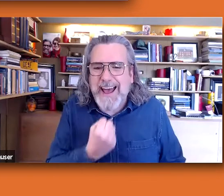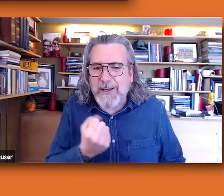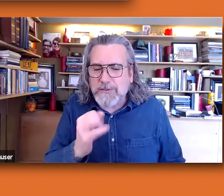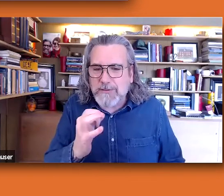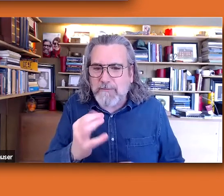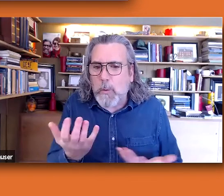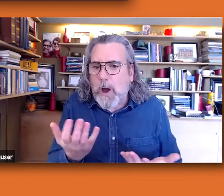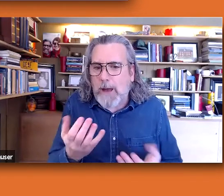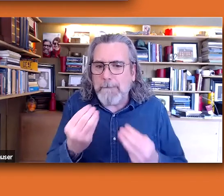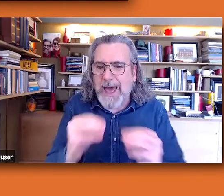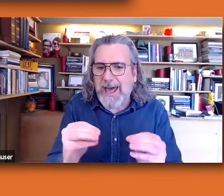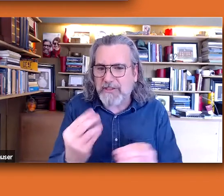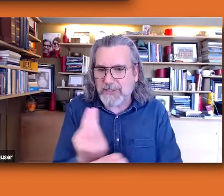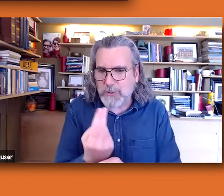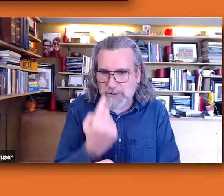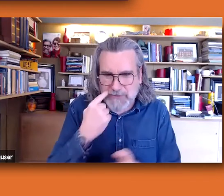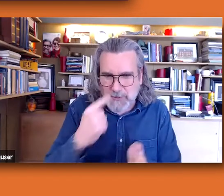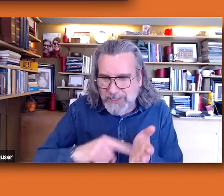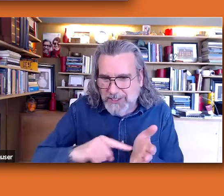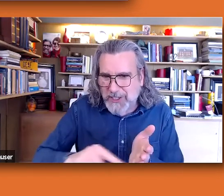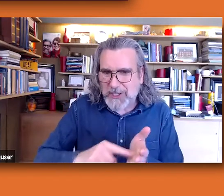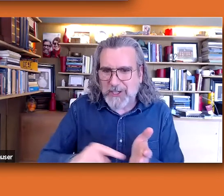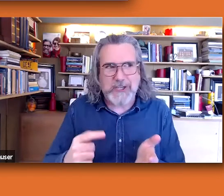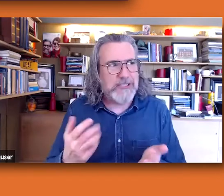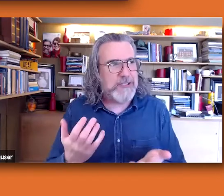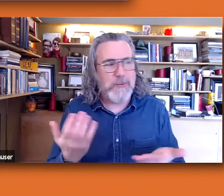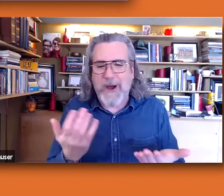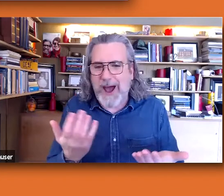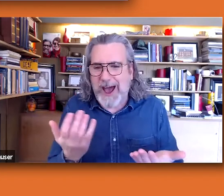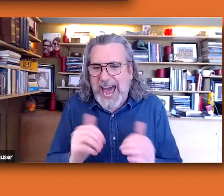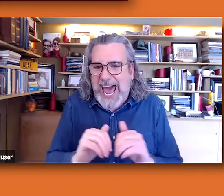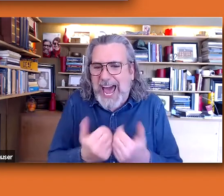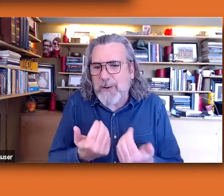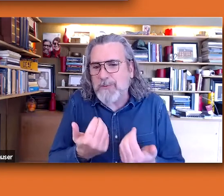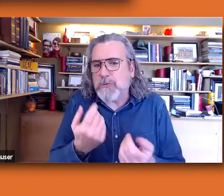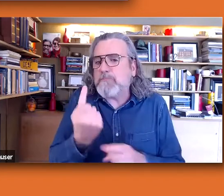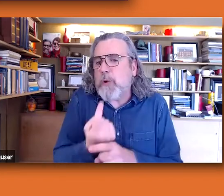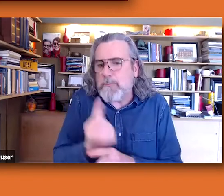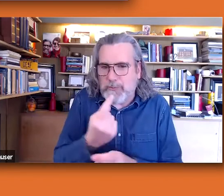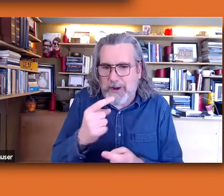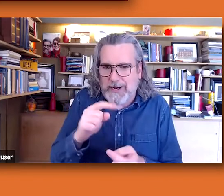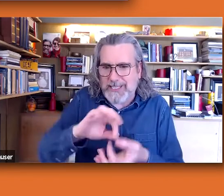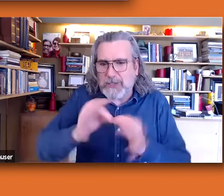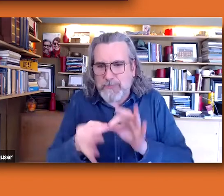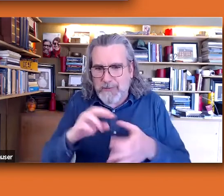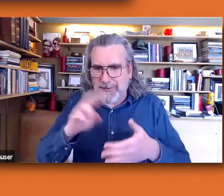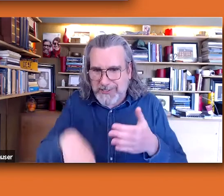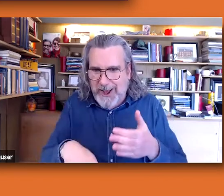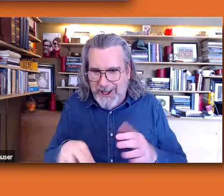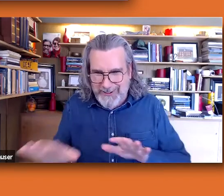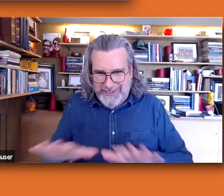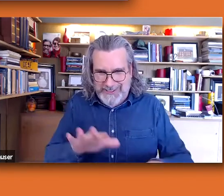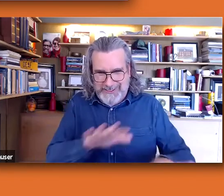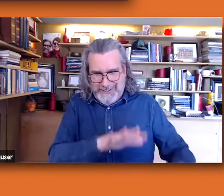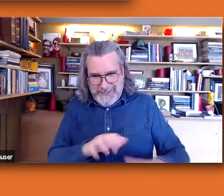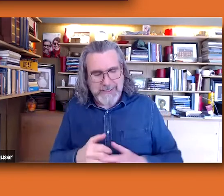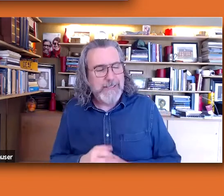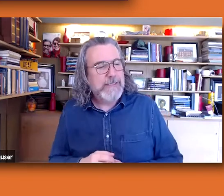And there hasn't been any, any value of research methods or the appropriate interpretation